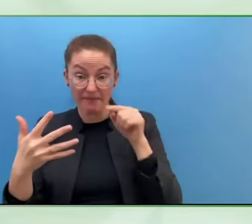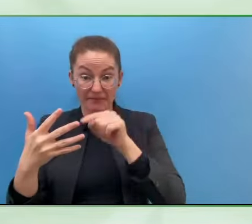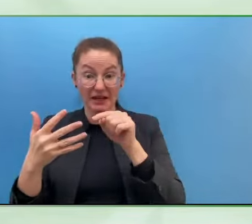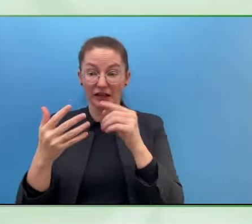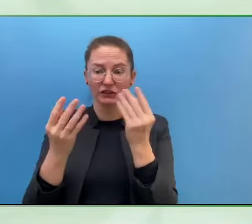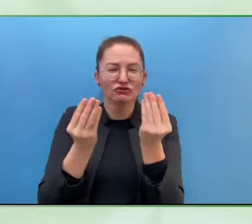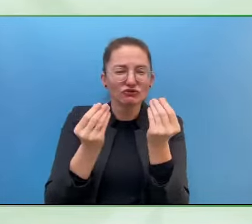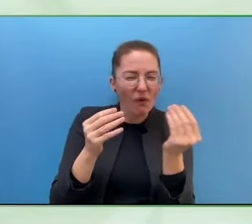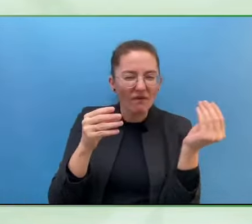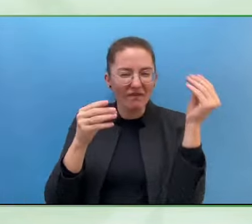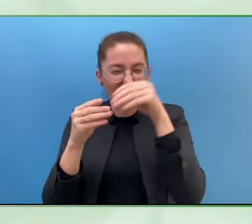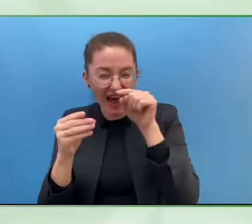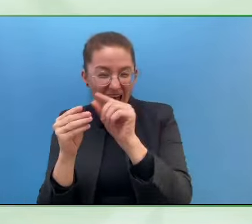divide can be a threat.